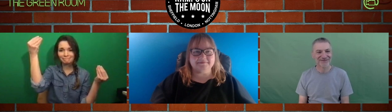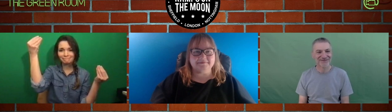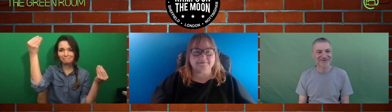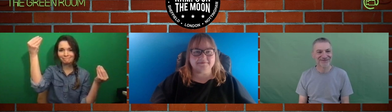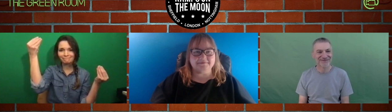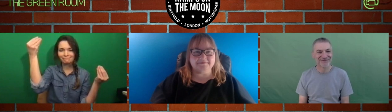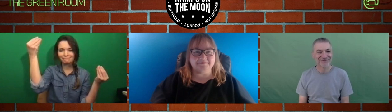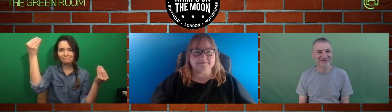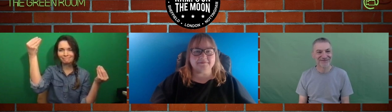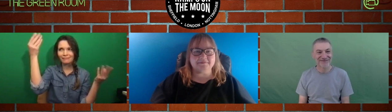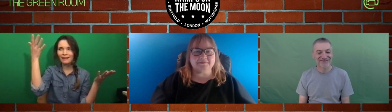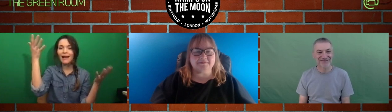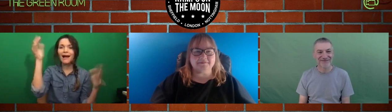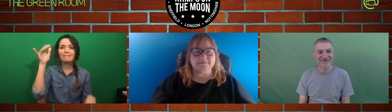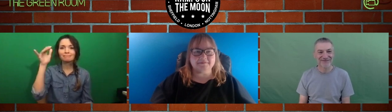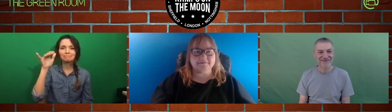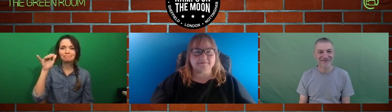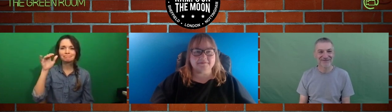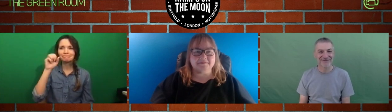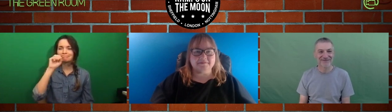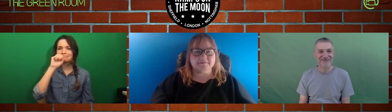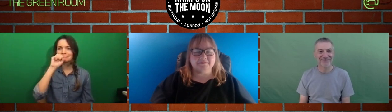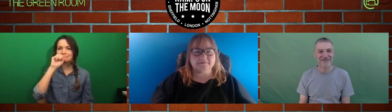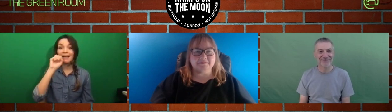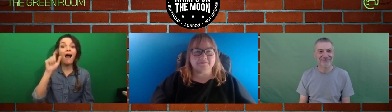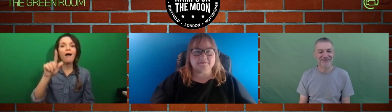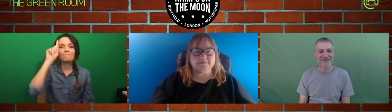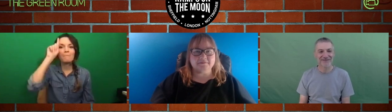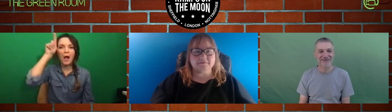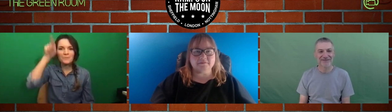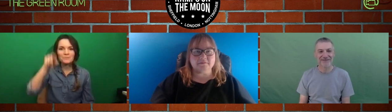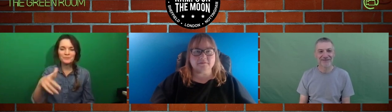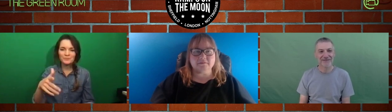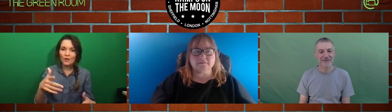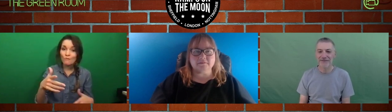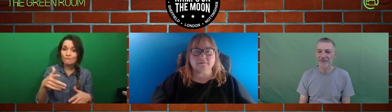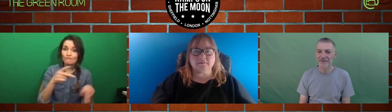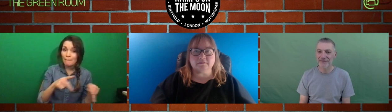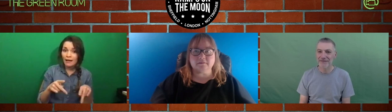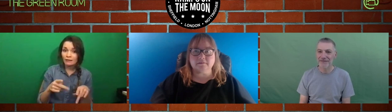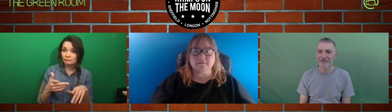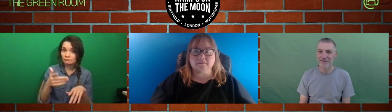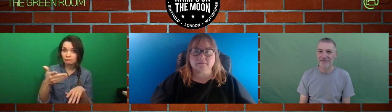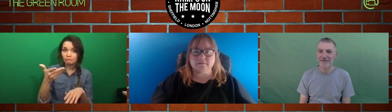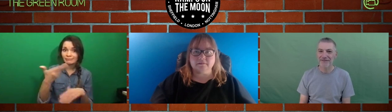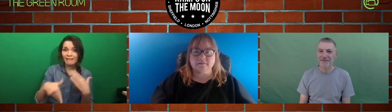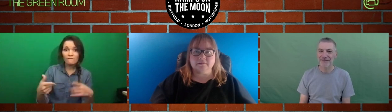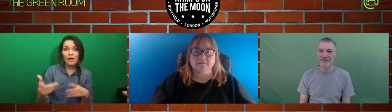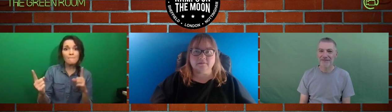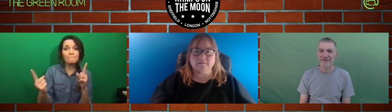Yes that's what I was going to ask you, so Rebekah, you didn't know Kirsty before you started rehearsals, is that